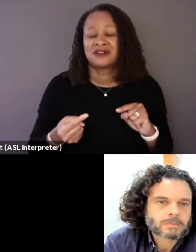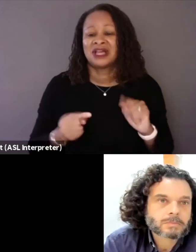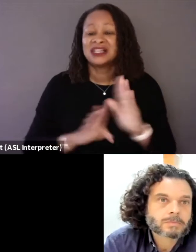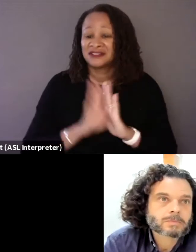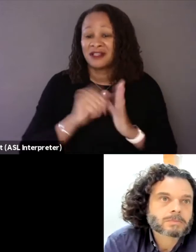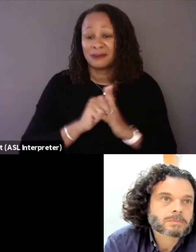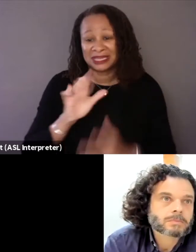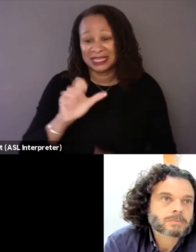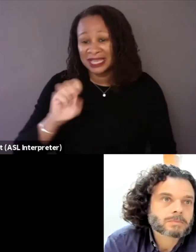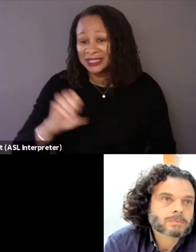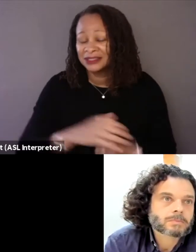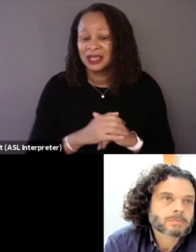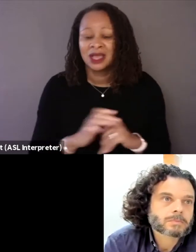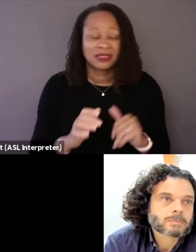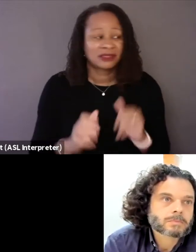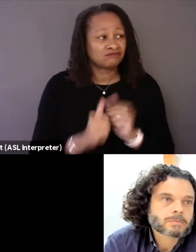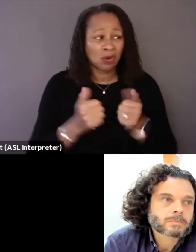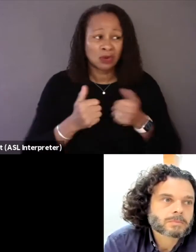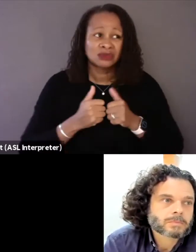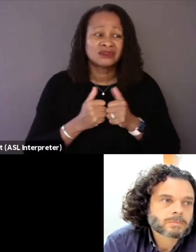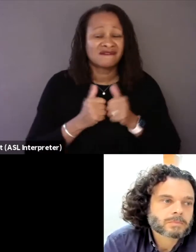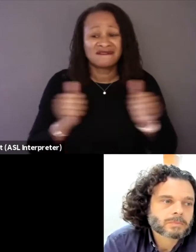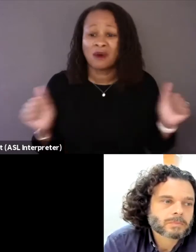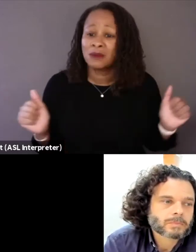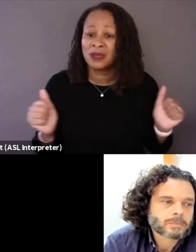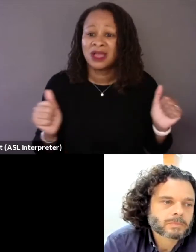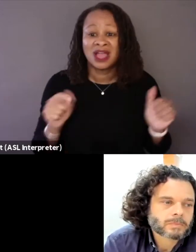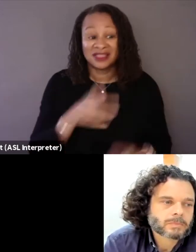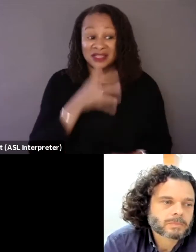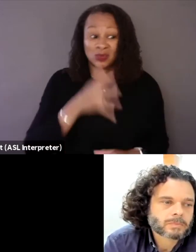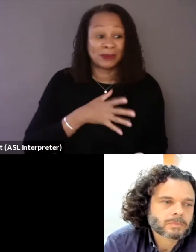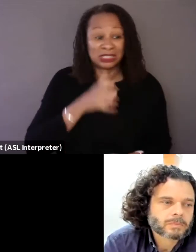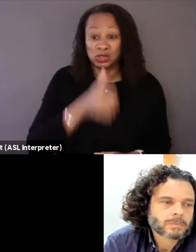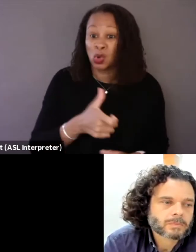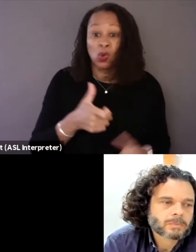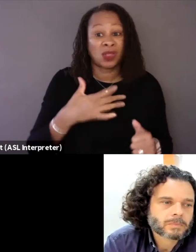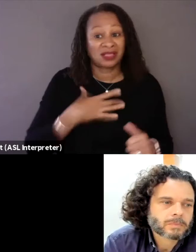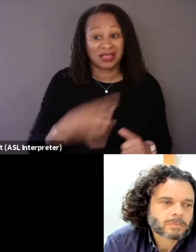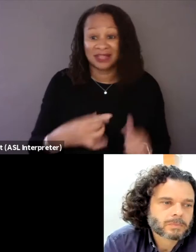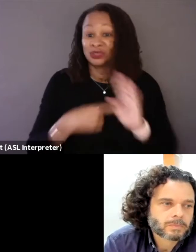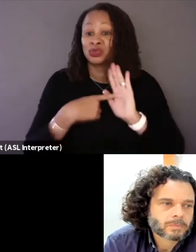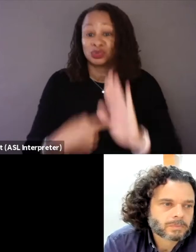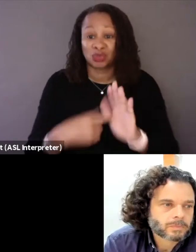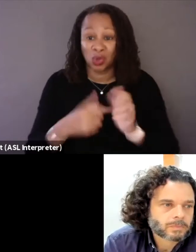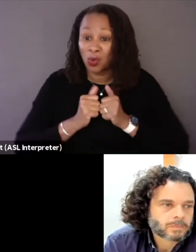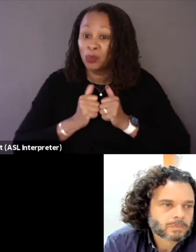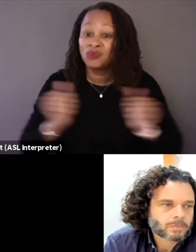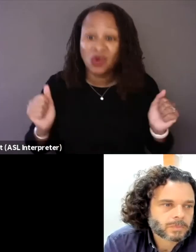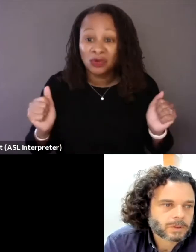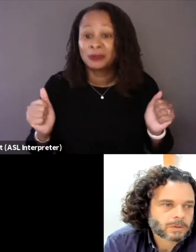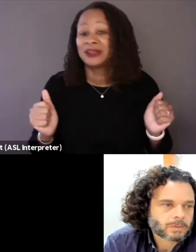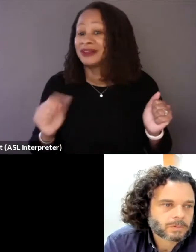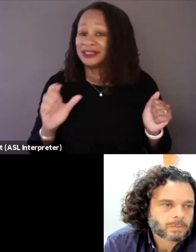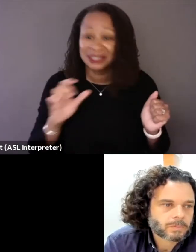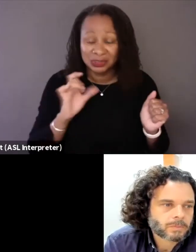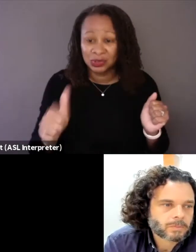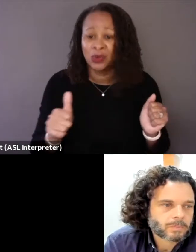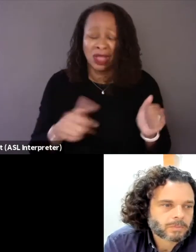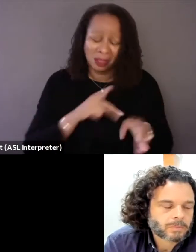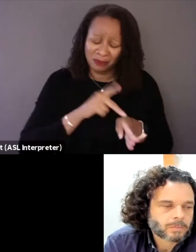It was something where they're most vulnerable and these ladies don't like to be vulnerable, right? Professional women, athletes, that's not in the repertoire, right?